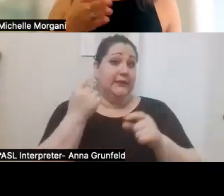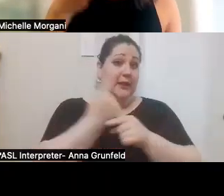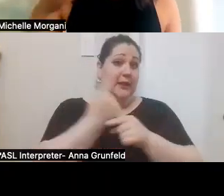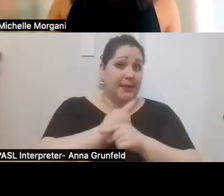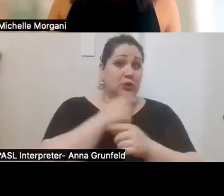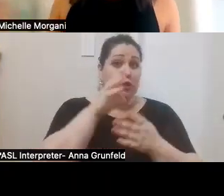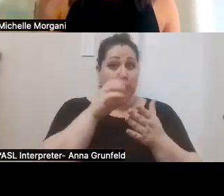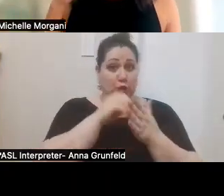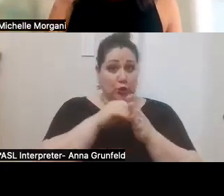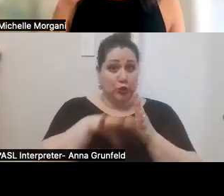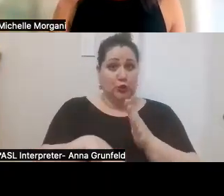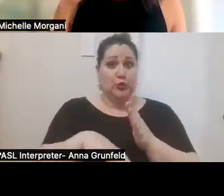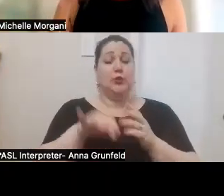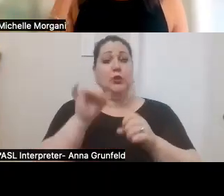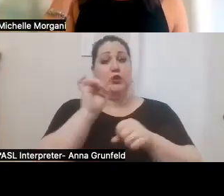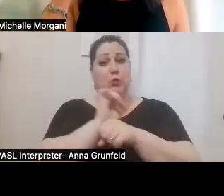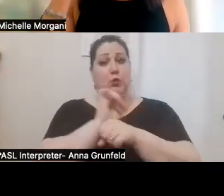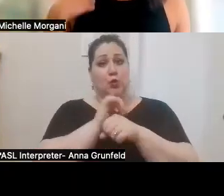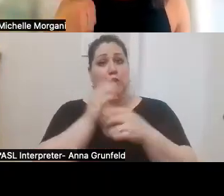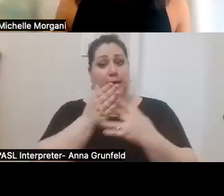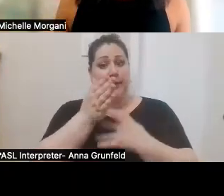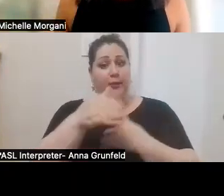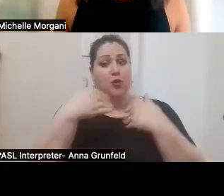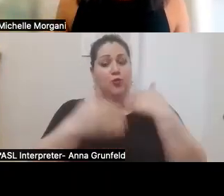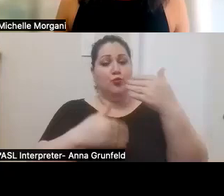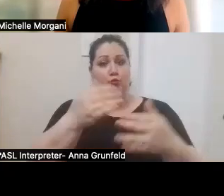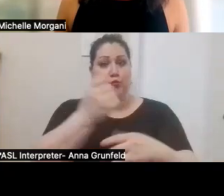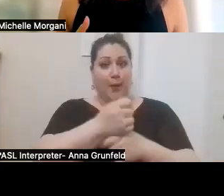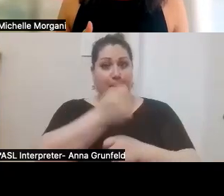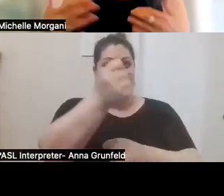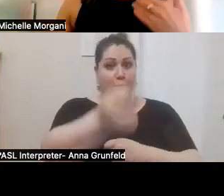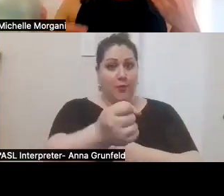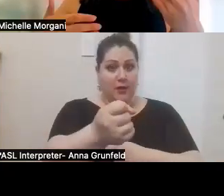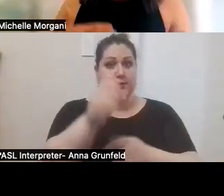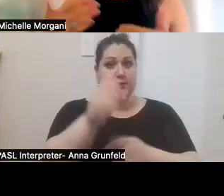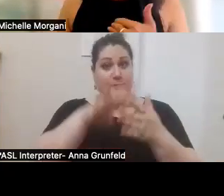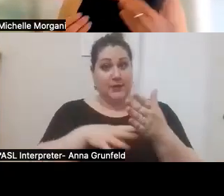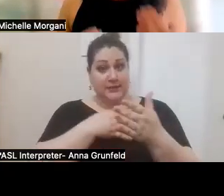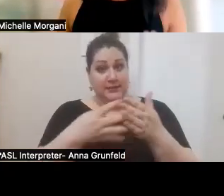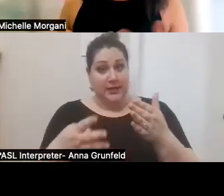the various segments of the practicum in a way that is also fitting to their own needs.